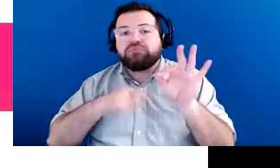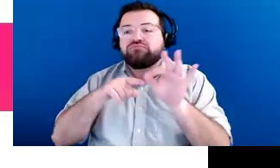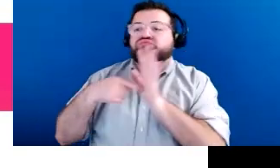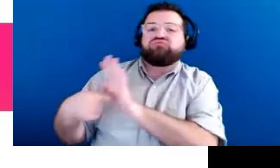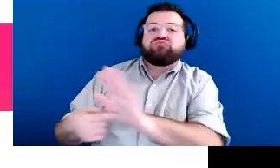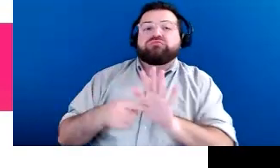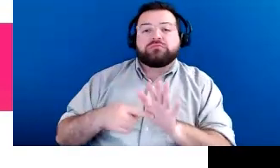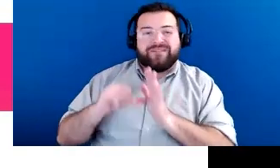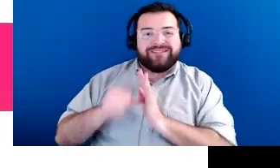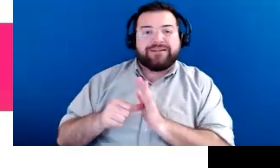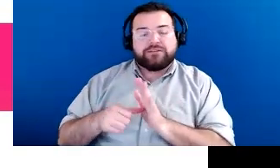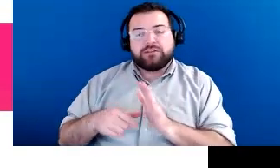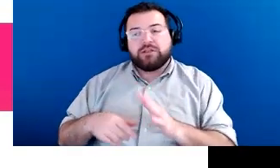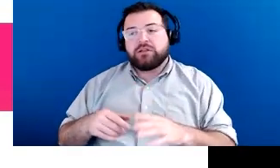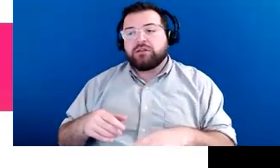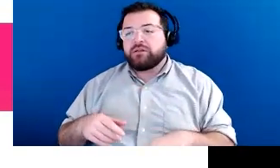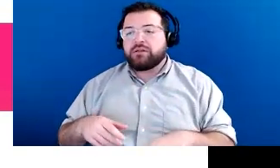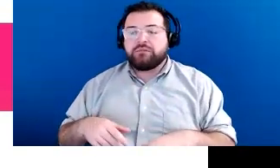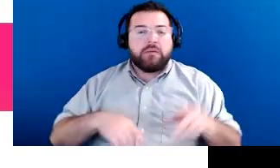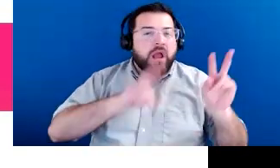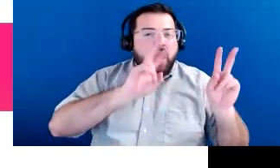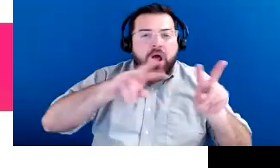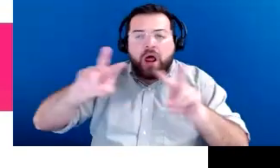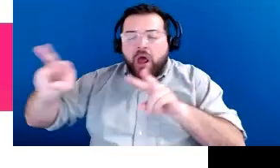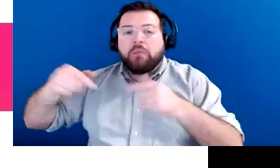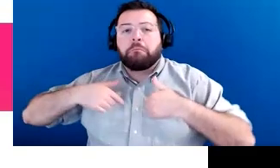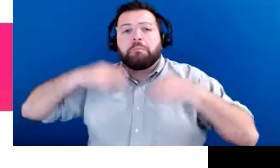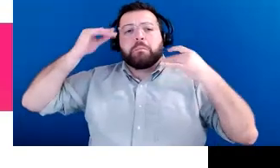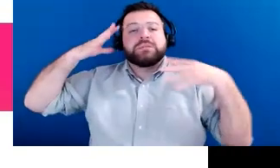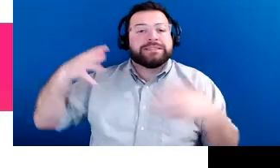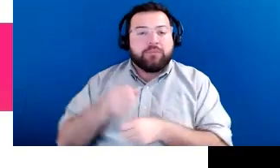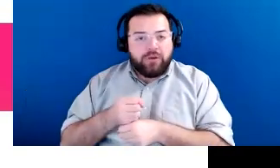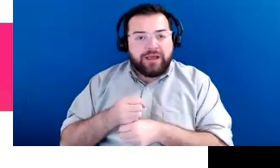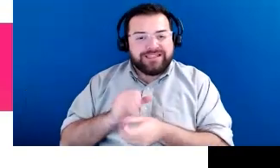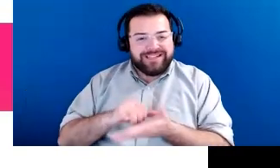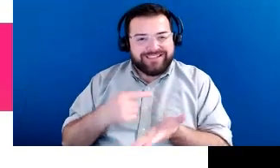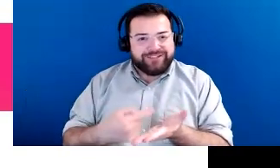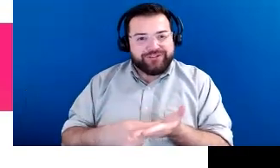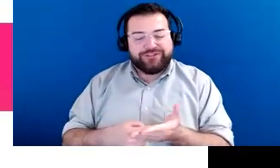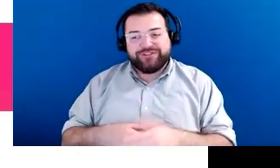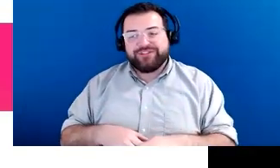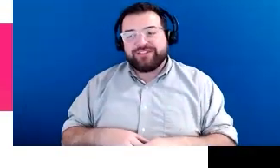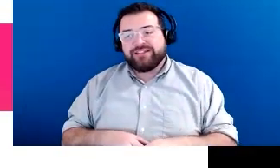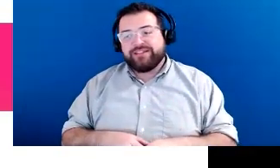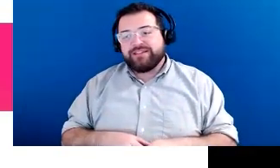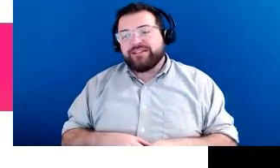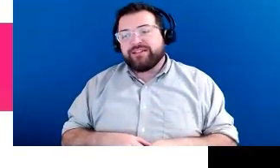Will you be summarizing the discussion? In later on in the announcement and whatnot?